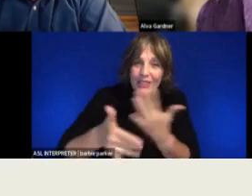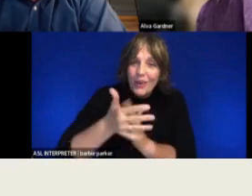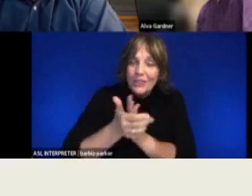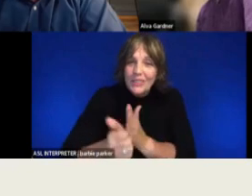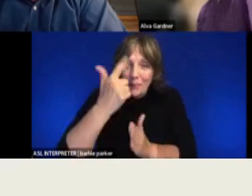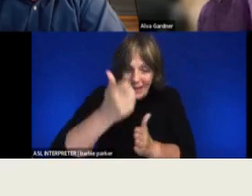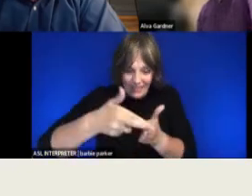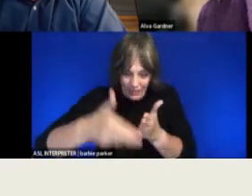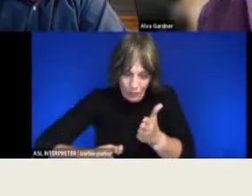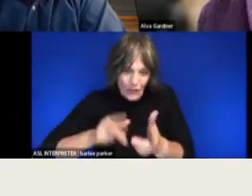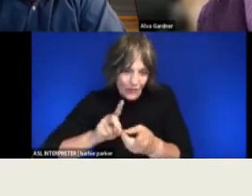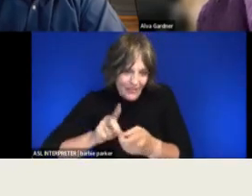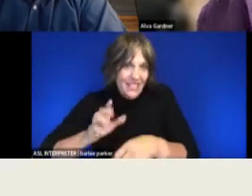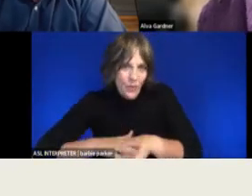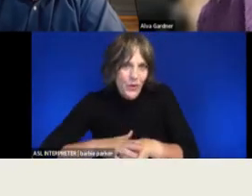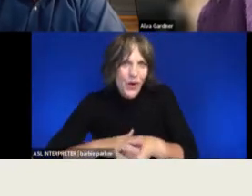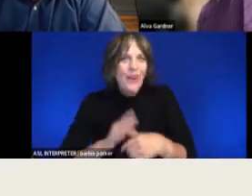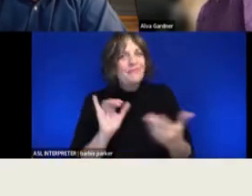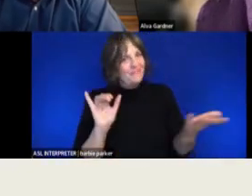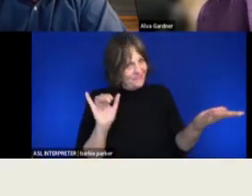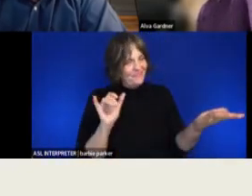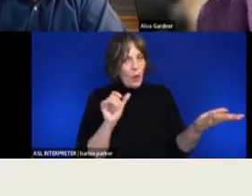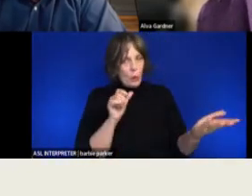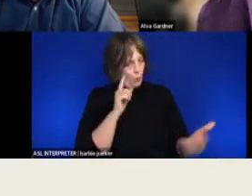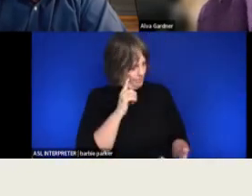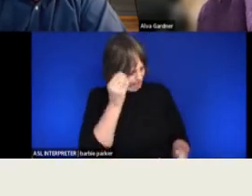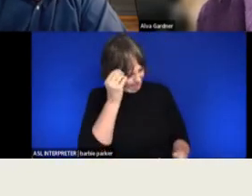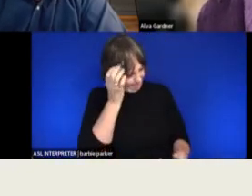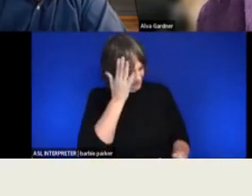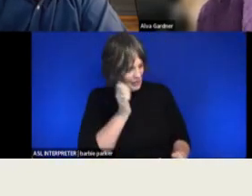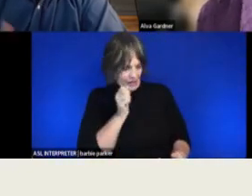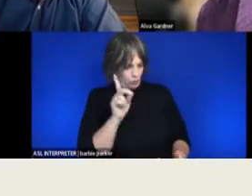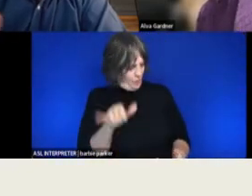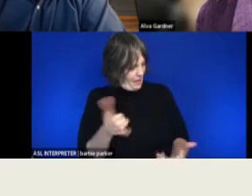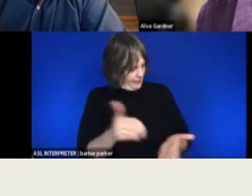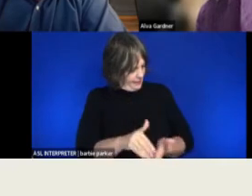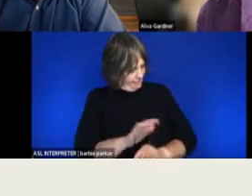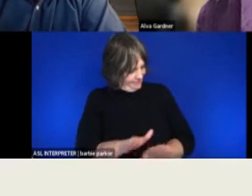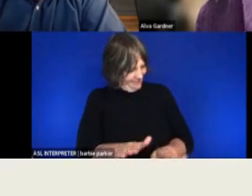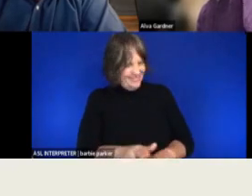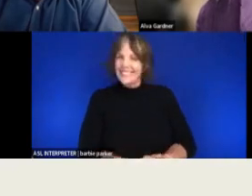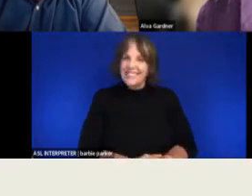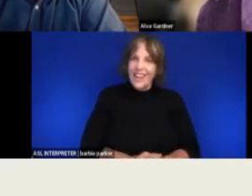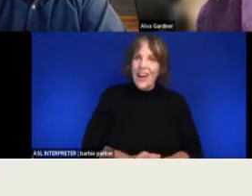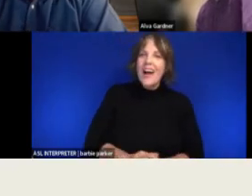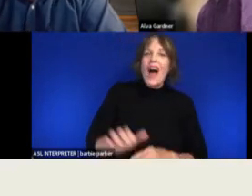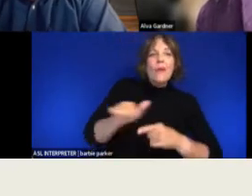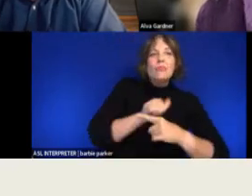the date we went on? Not going to do that again, you know. Let's practice self defense skills rather than increase